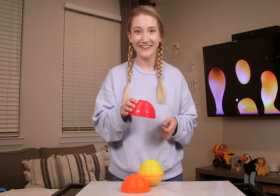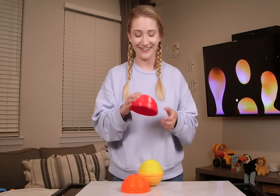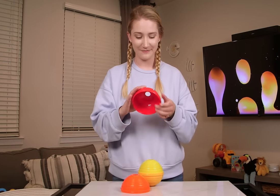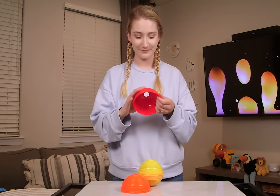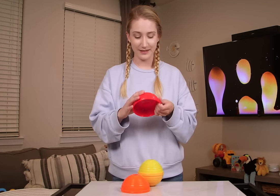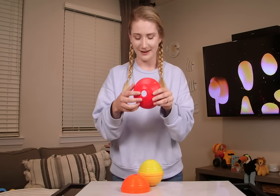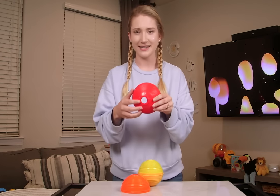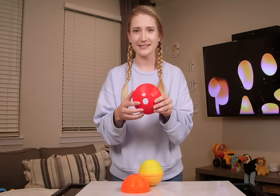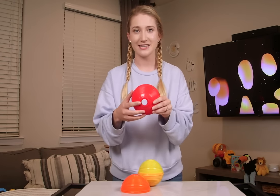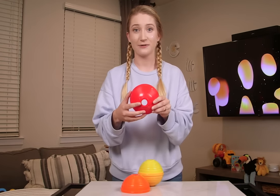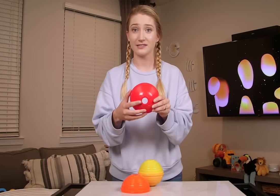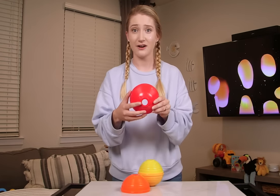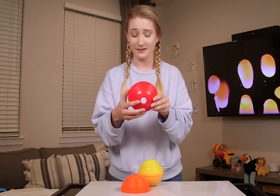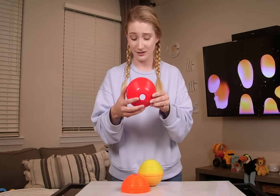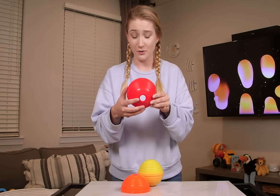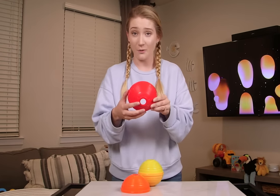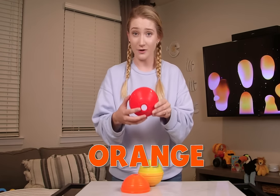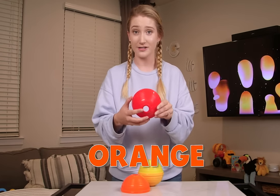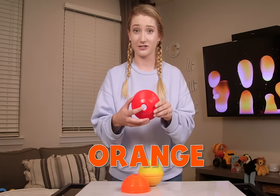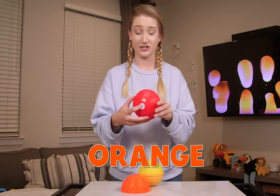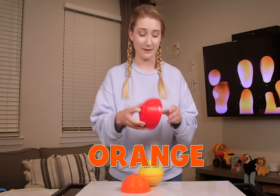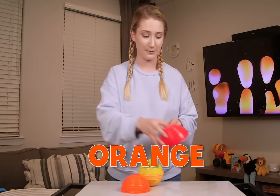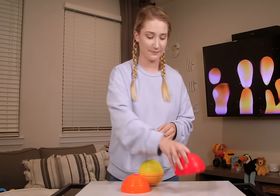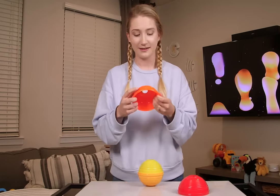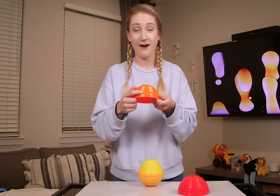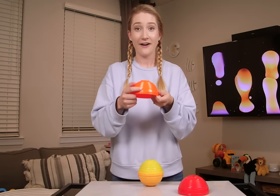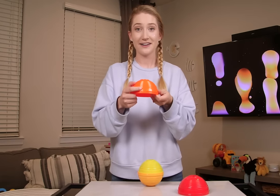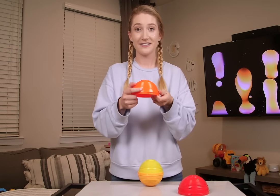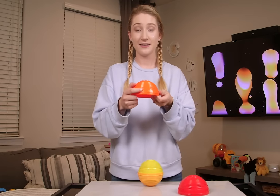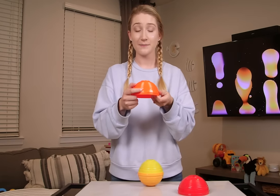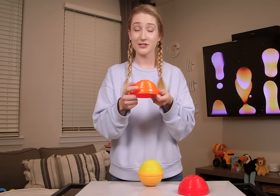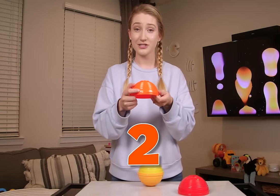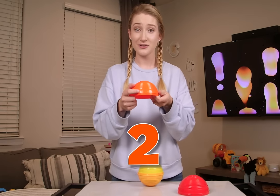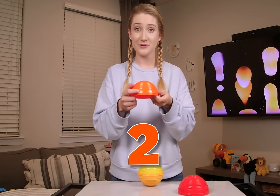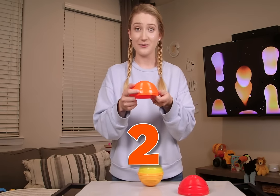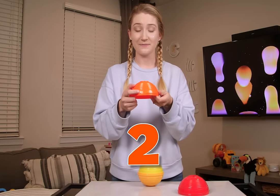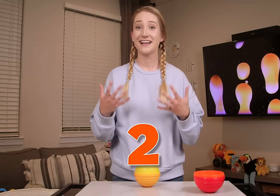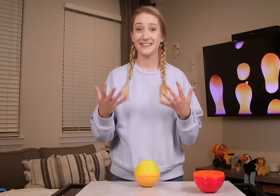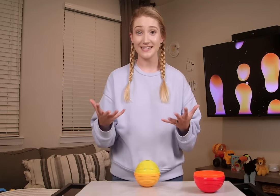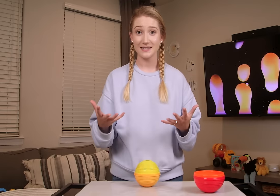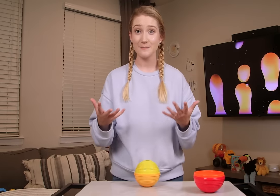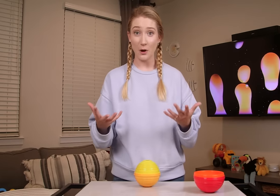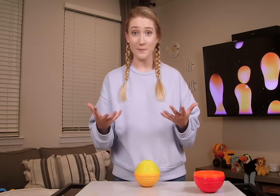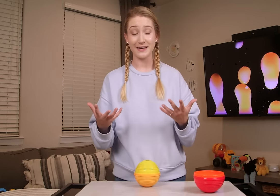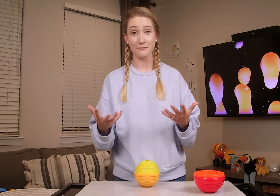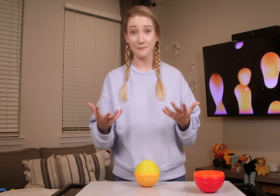Whoa! Now let's see what's on the orange shape. Number two. Let's keep opening up the ball.